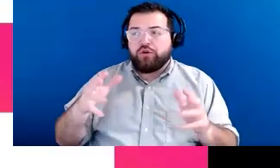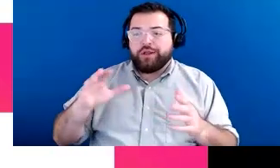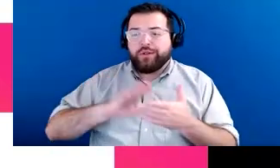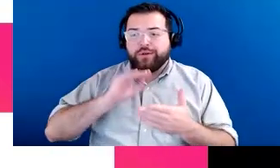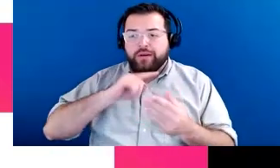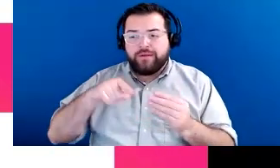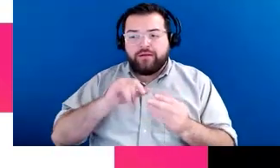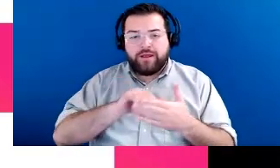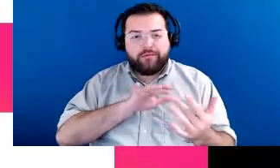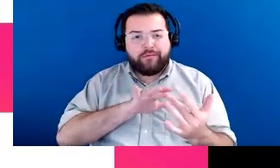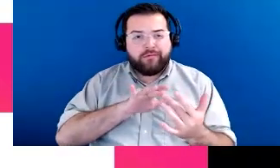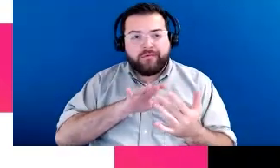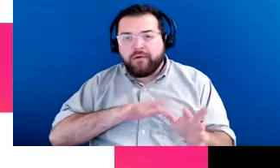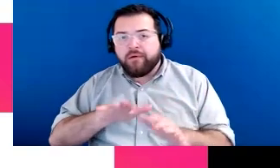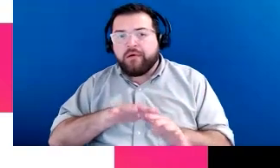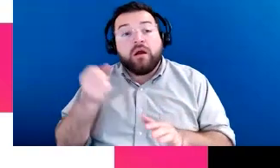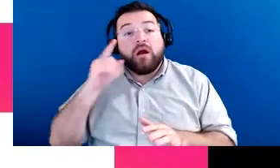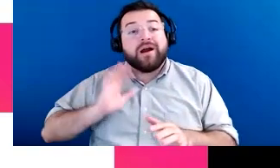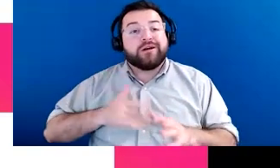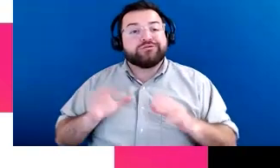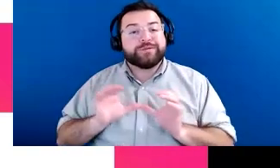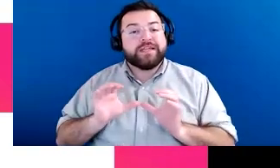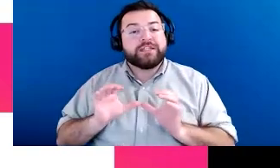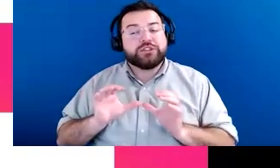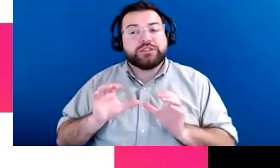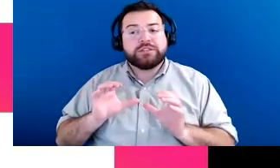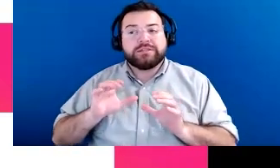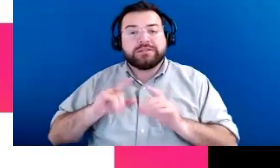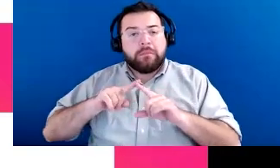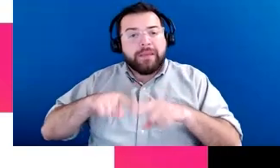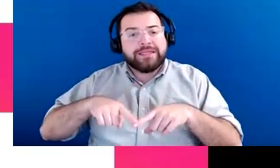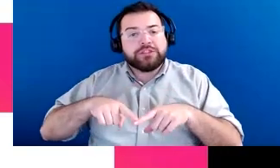Our certification is based on, the California